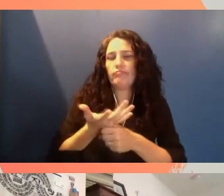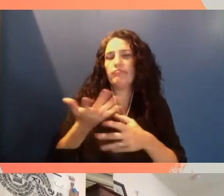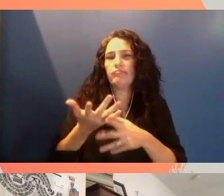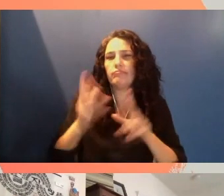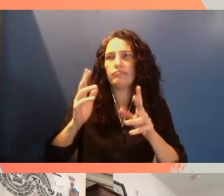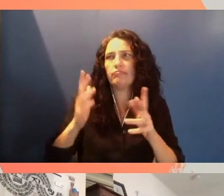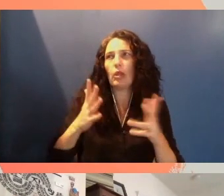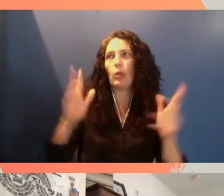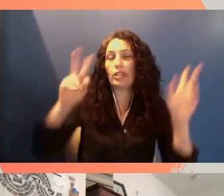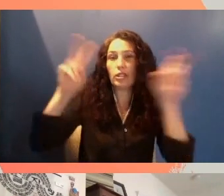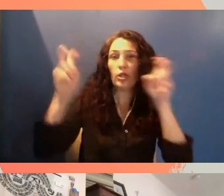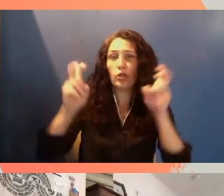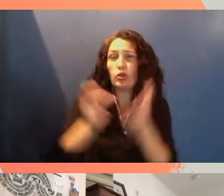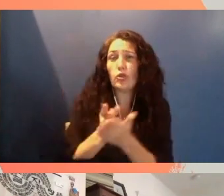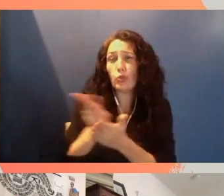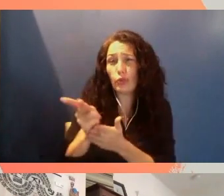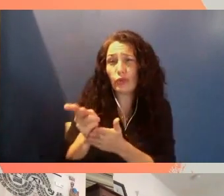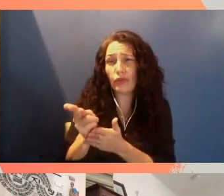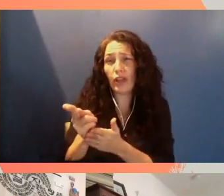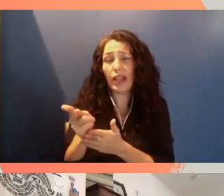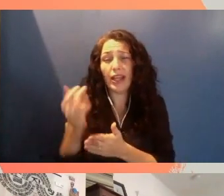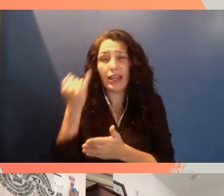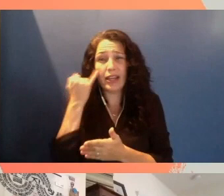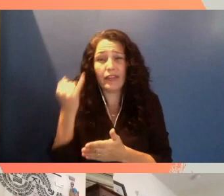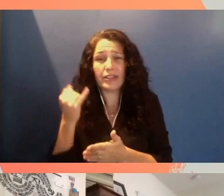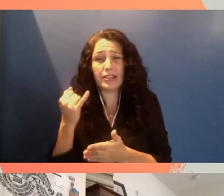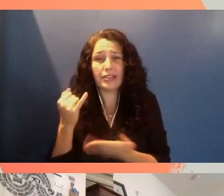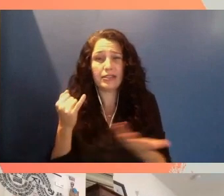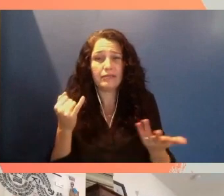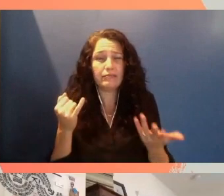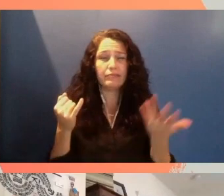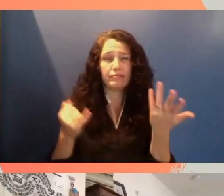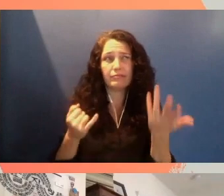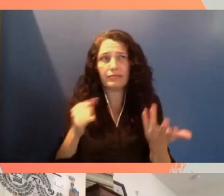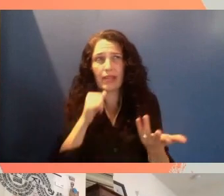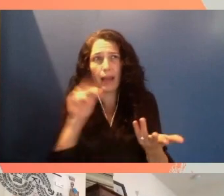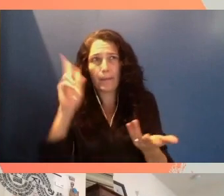I think I also don't wanna kind of conflate those two ideas.